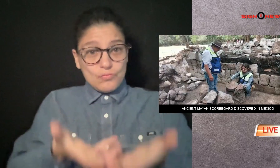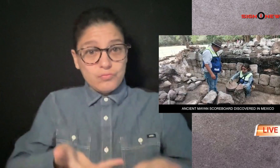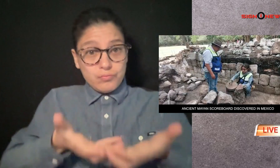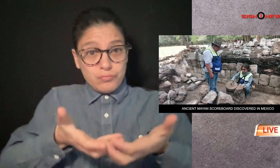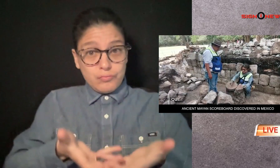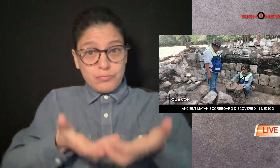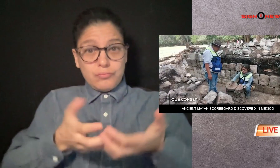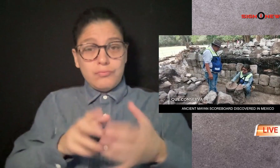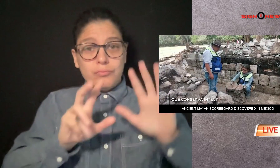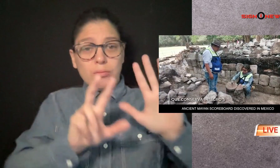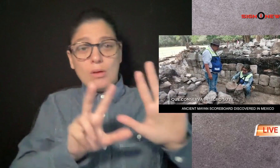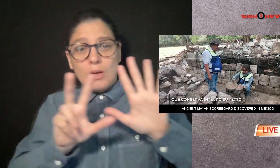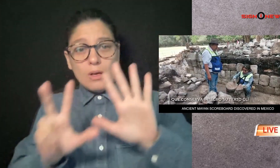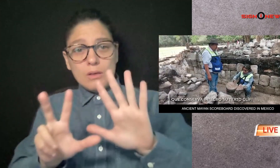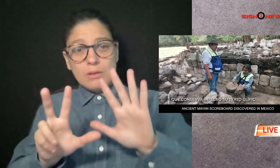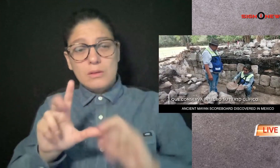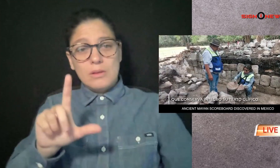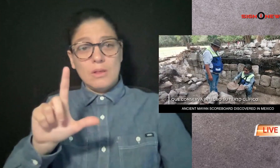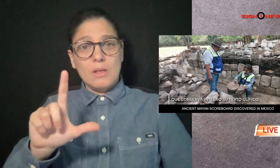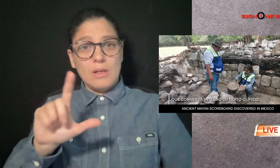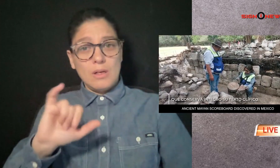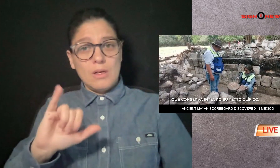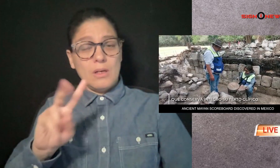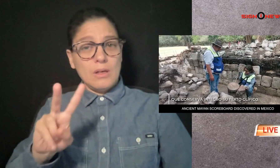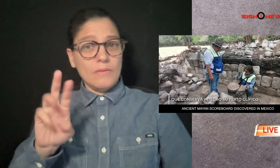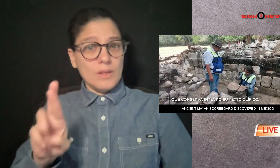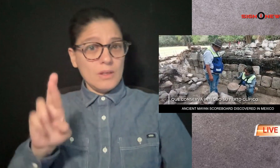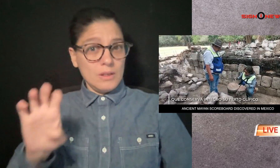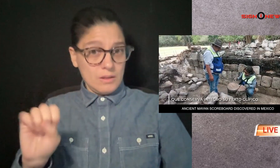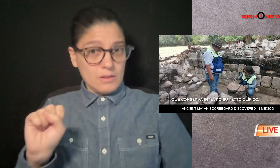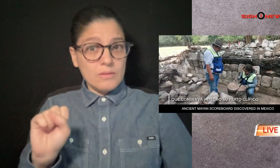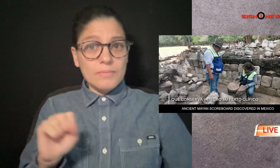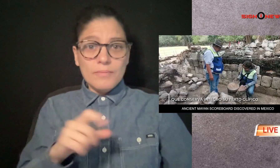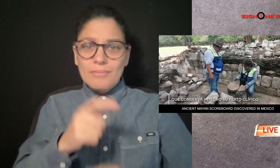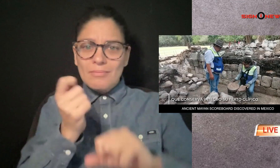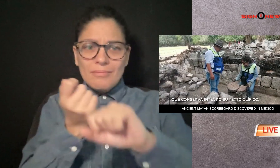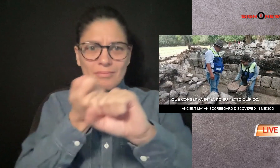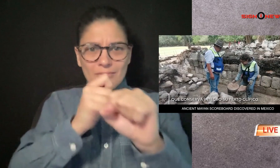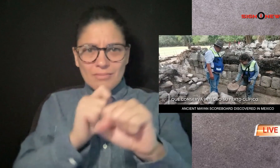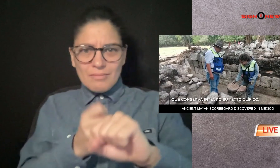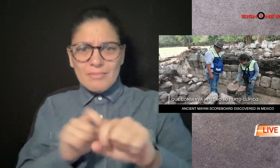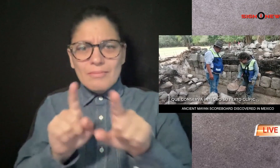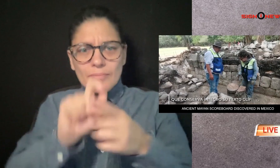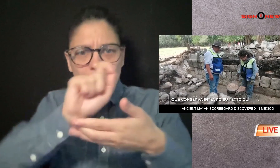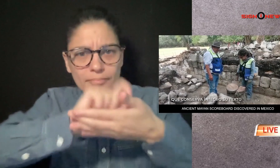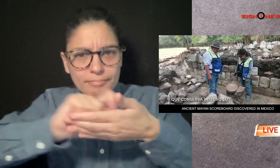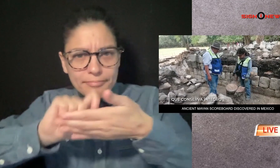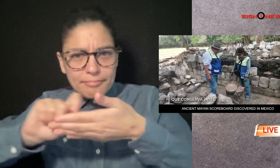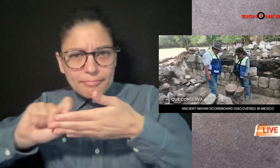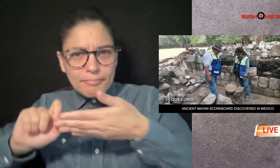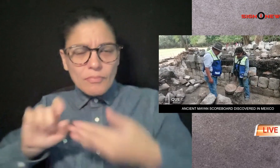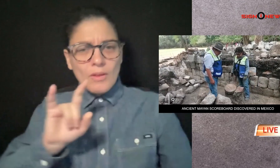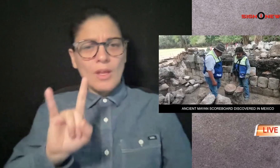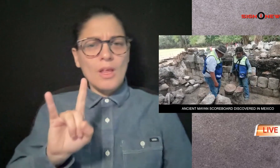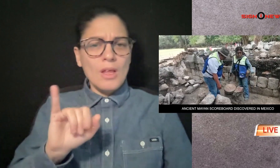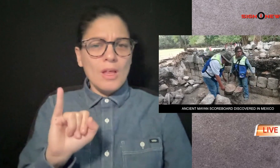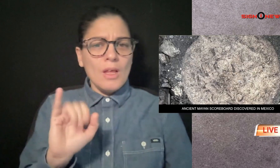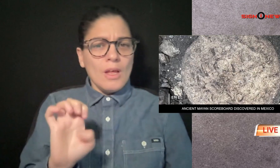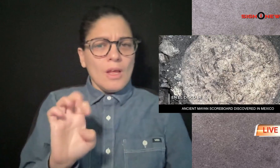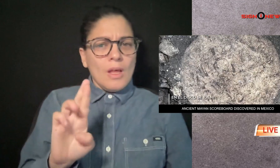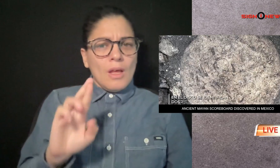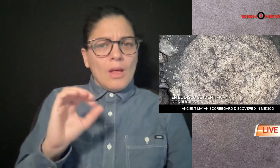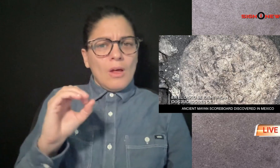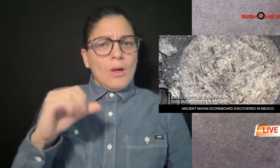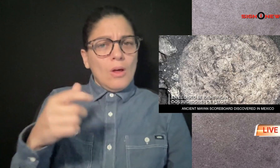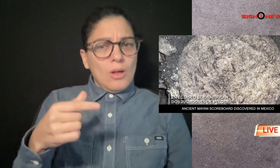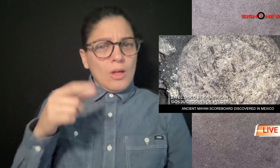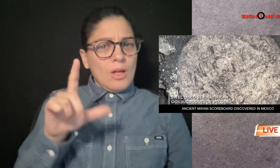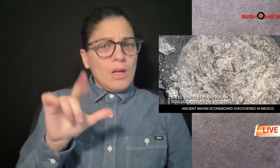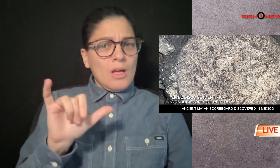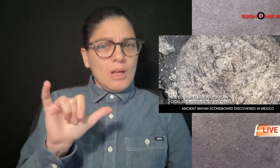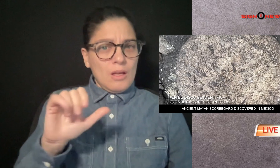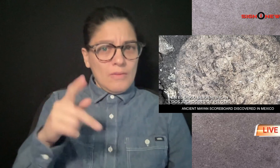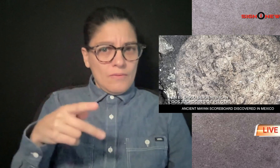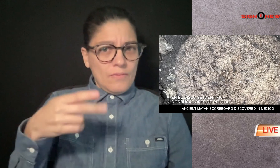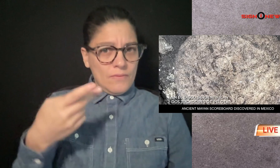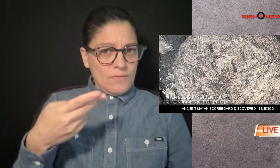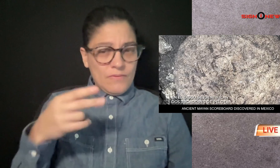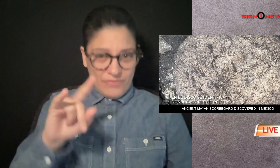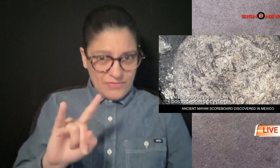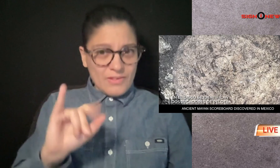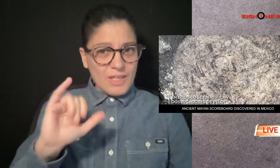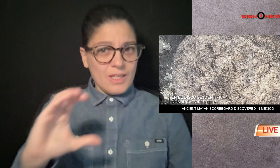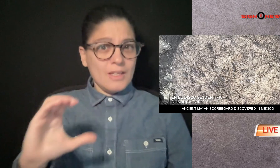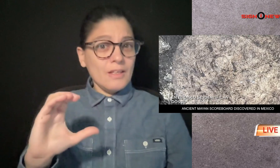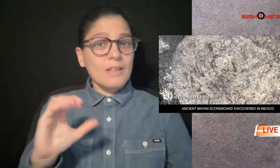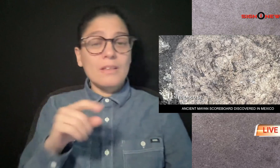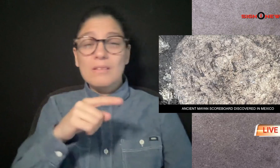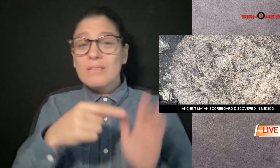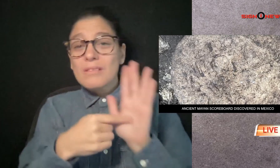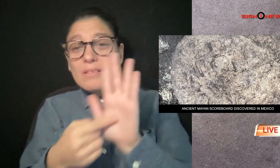in diameter and weighs 88 pounds it was carved with hieroglyphic writing and